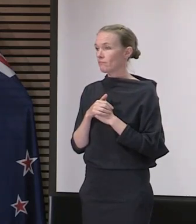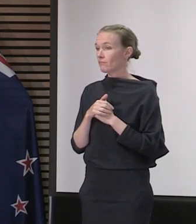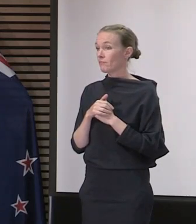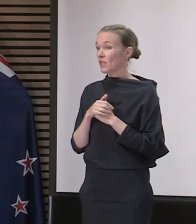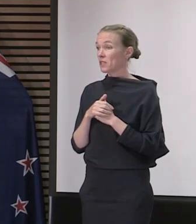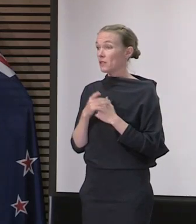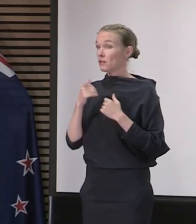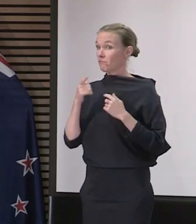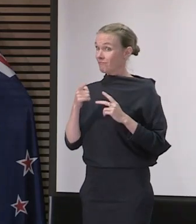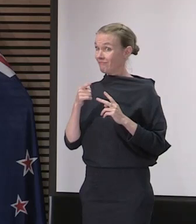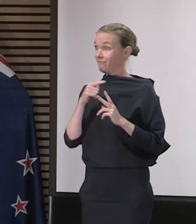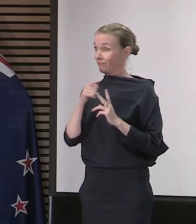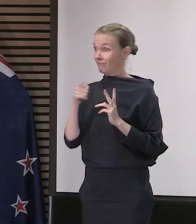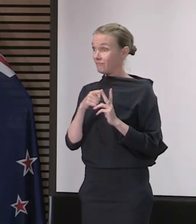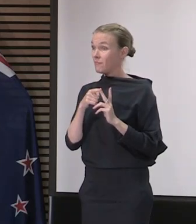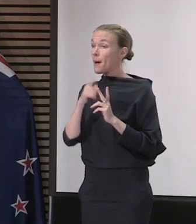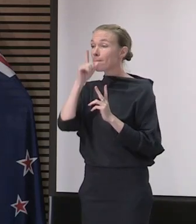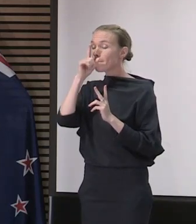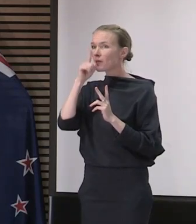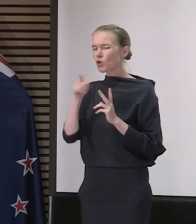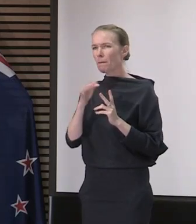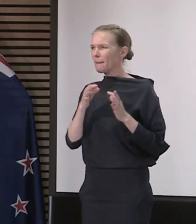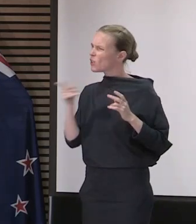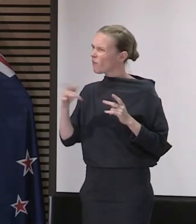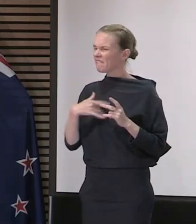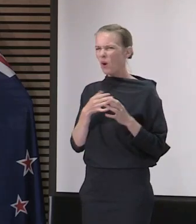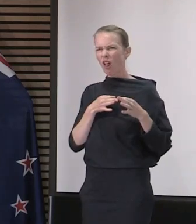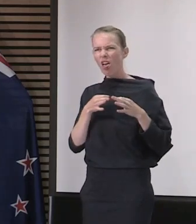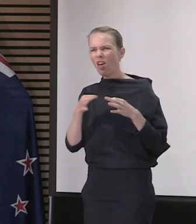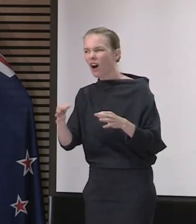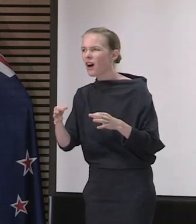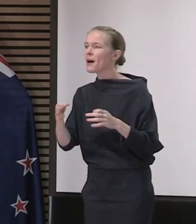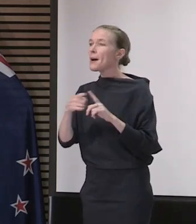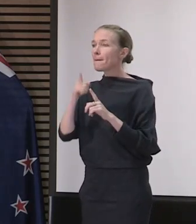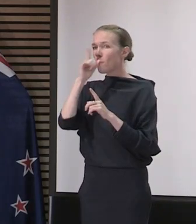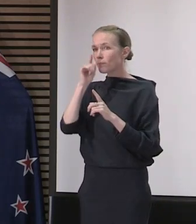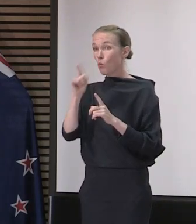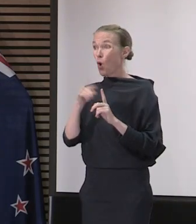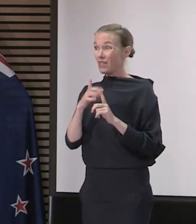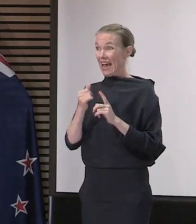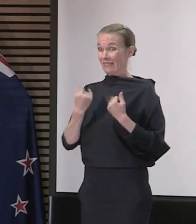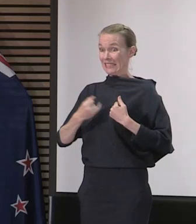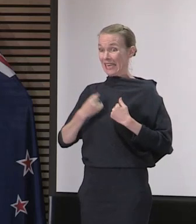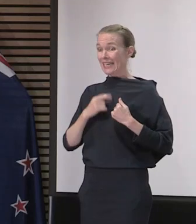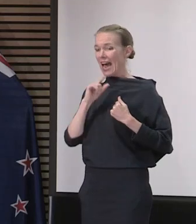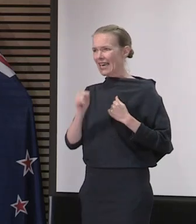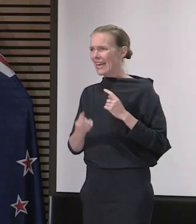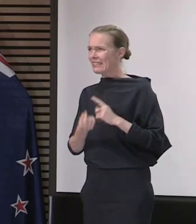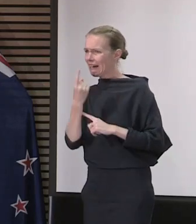And it is likely that this late case, the late positive test reflects the fact that